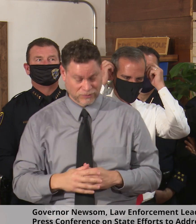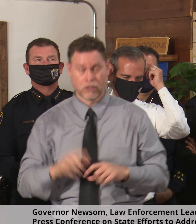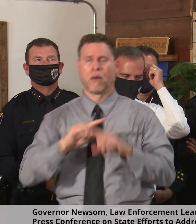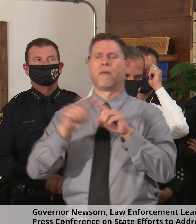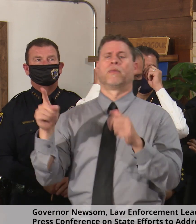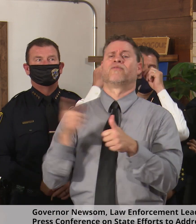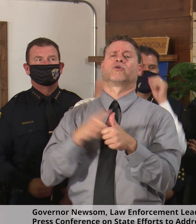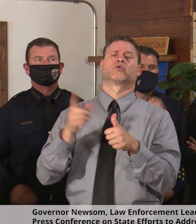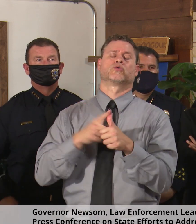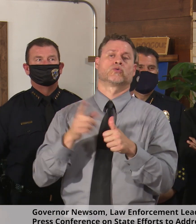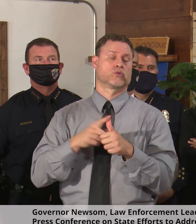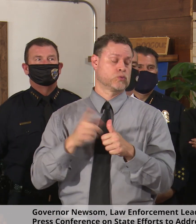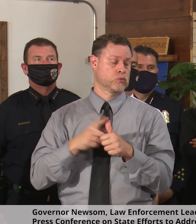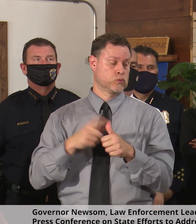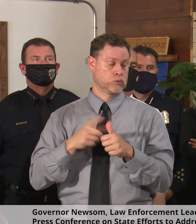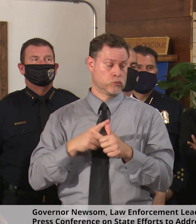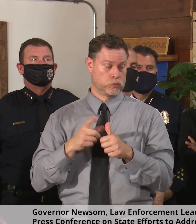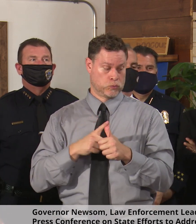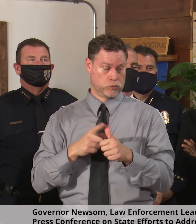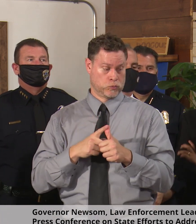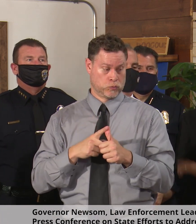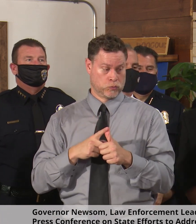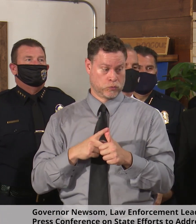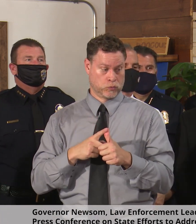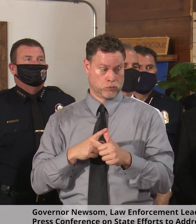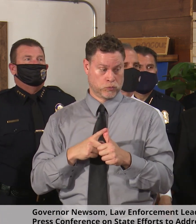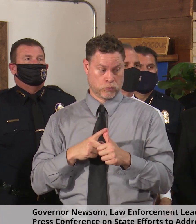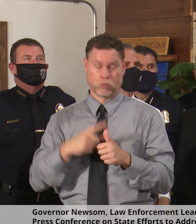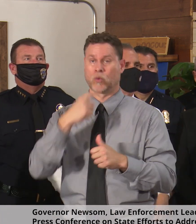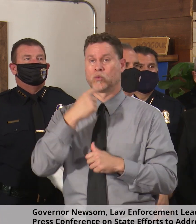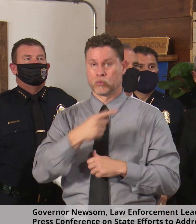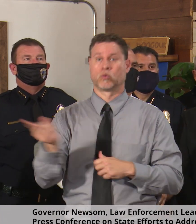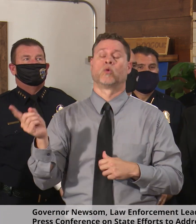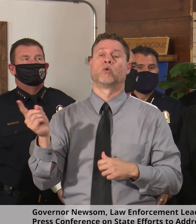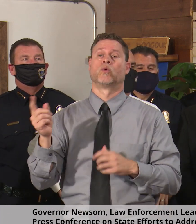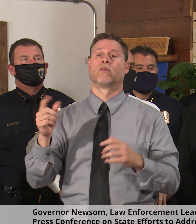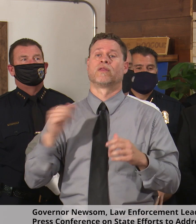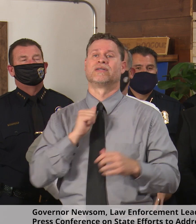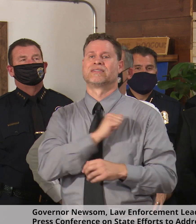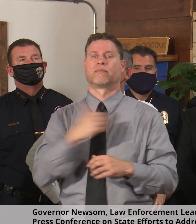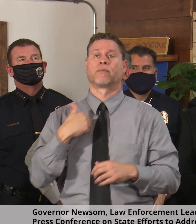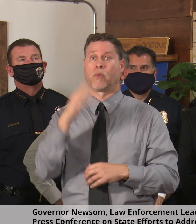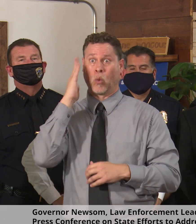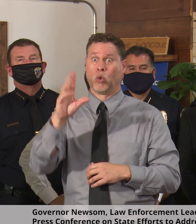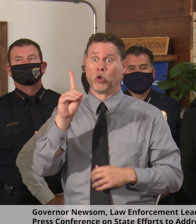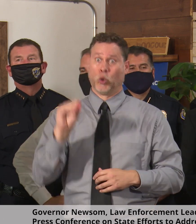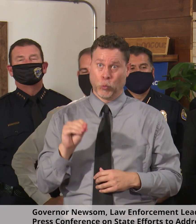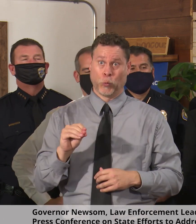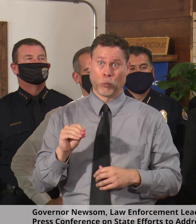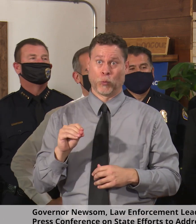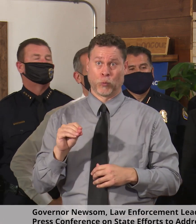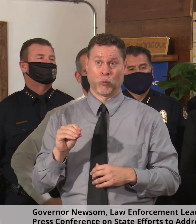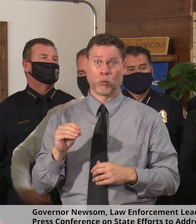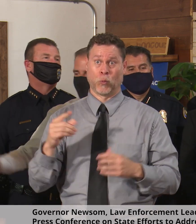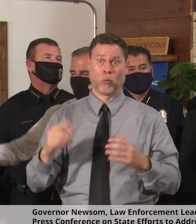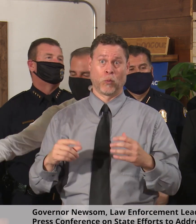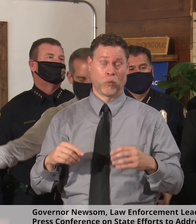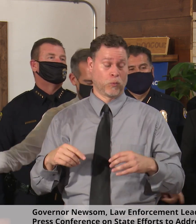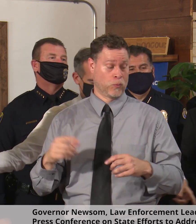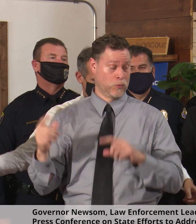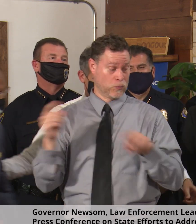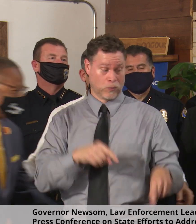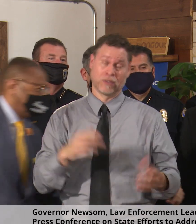first do what we told the assembly member we would do and why he gave up and let's sign his bill